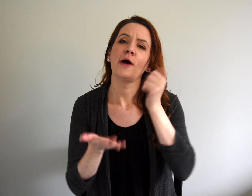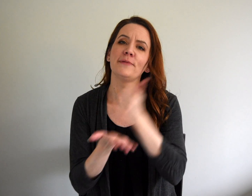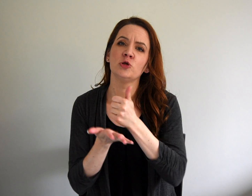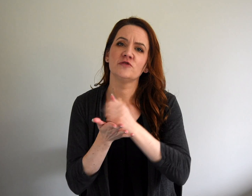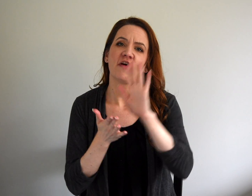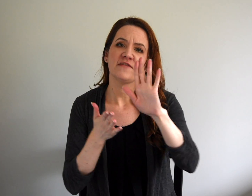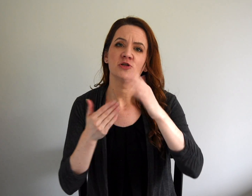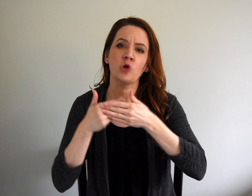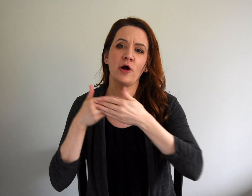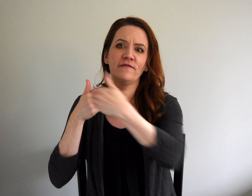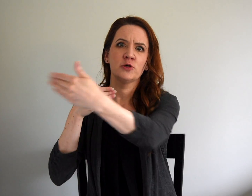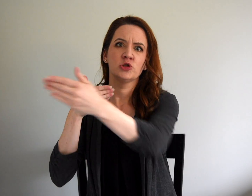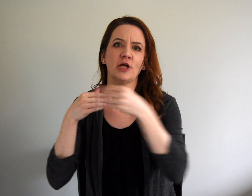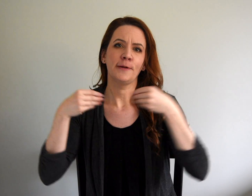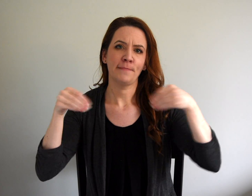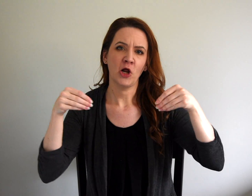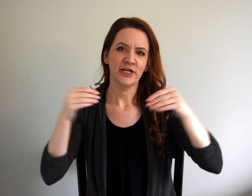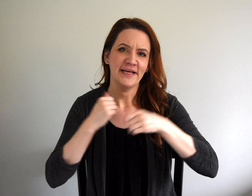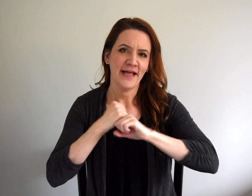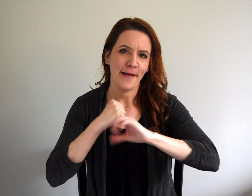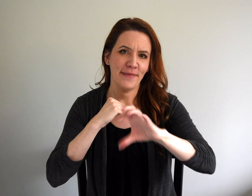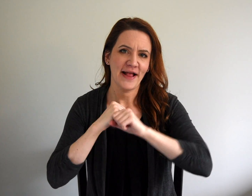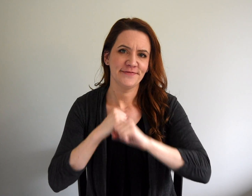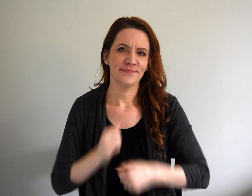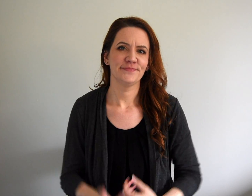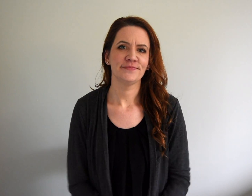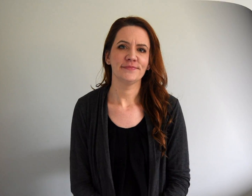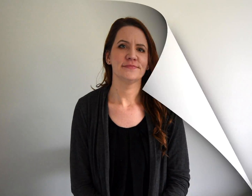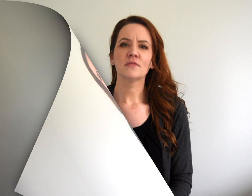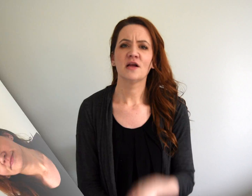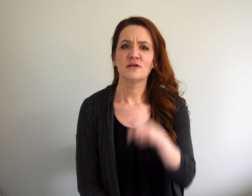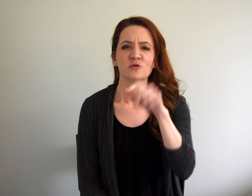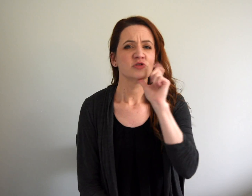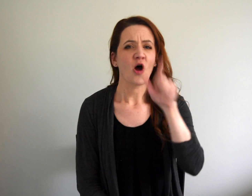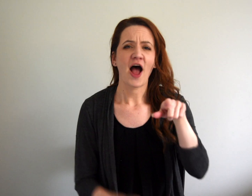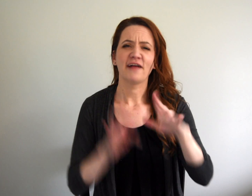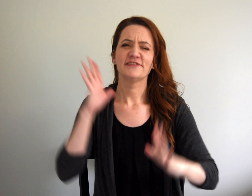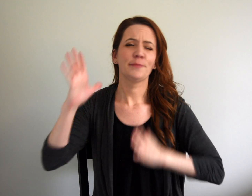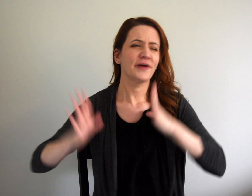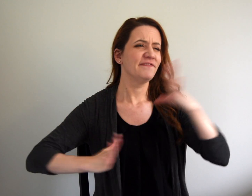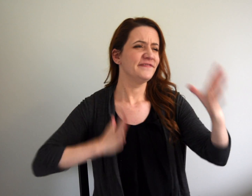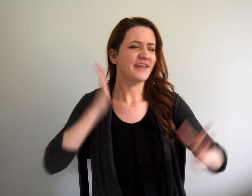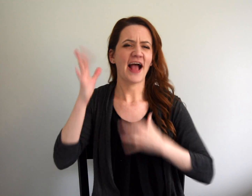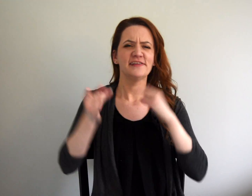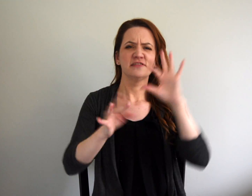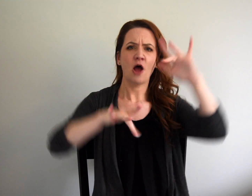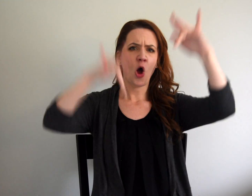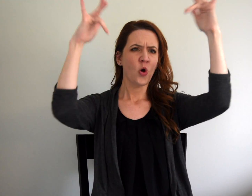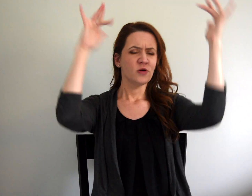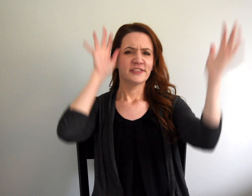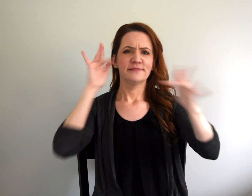campaigns. You don't have to be fancy you can be simple and inviting. Show your